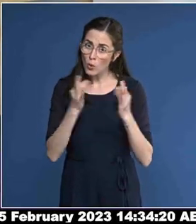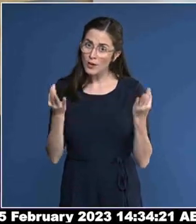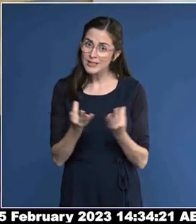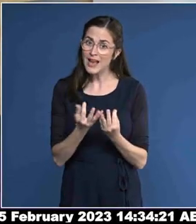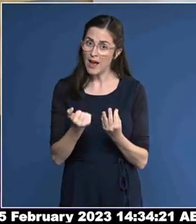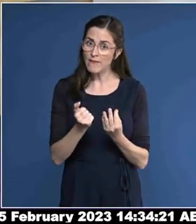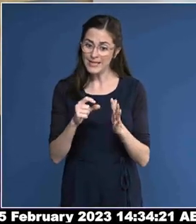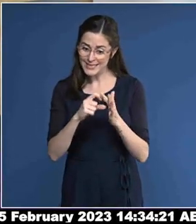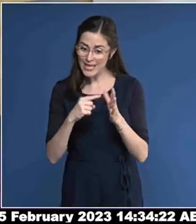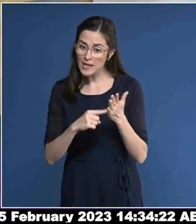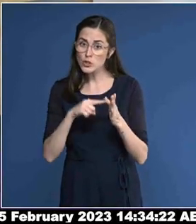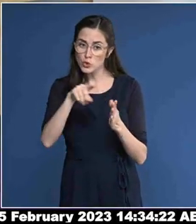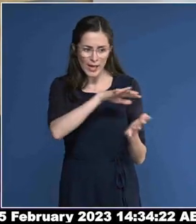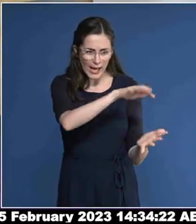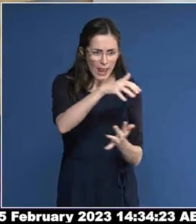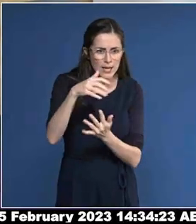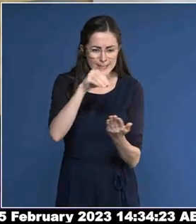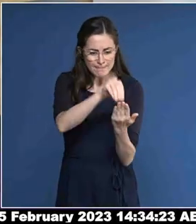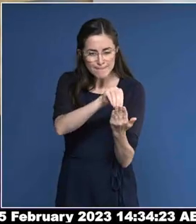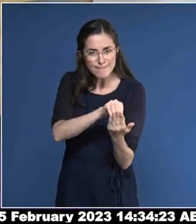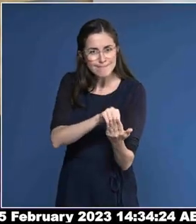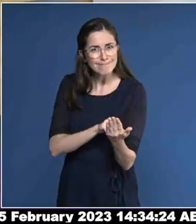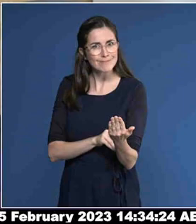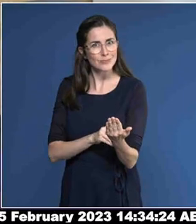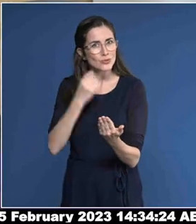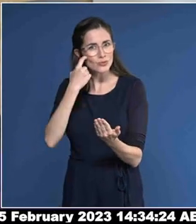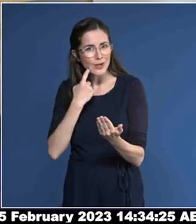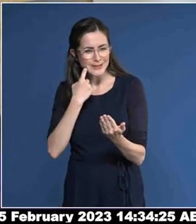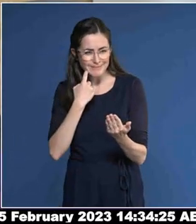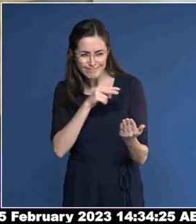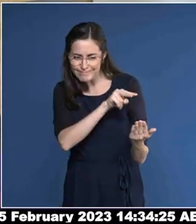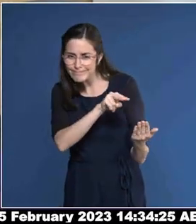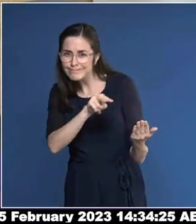measure each of those elements as opposed to just how many critical incidents have